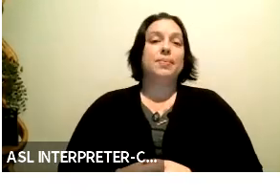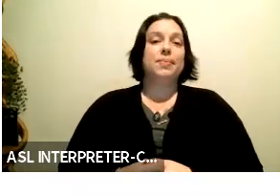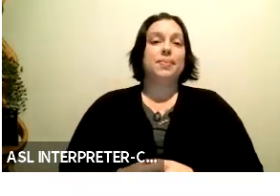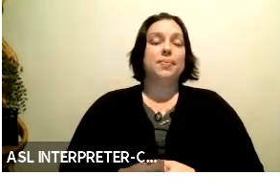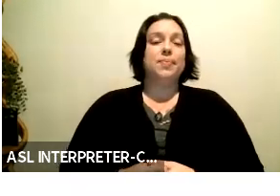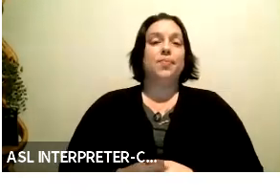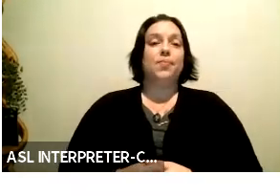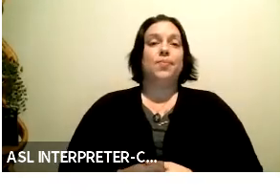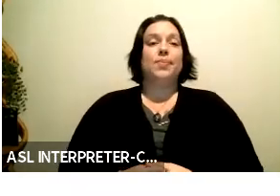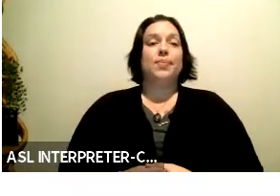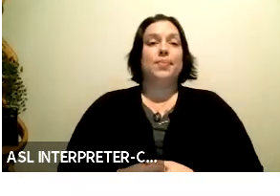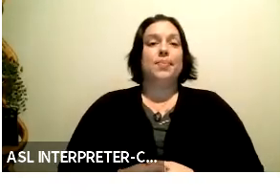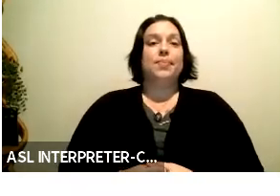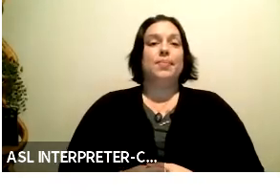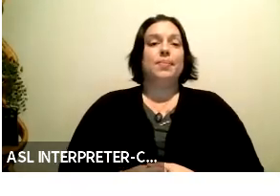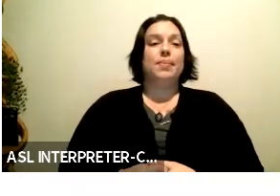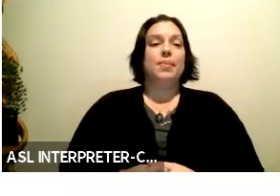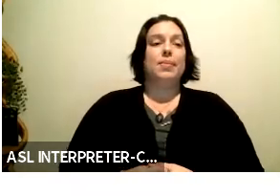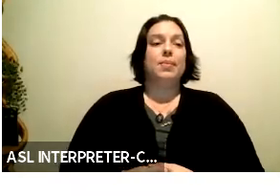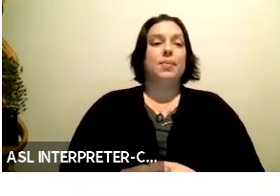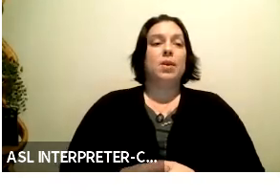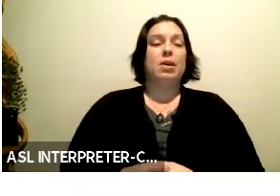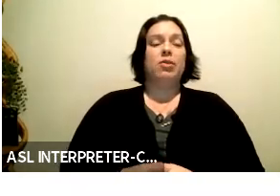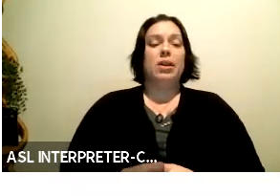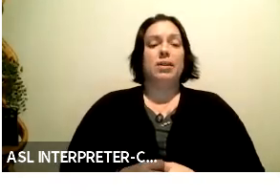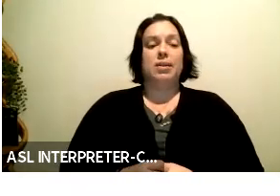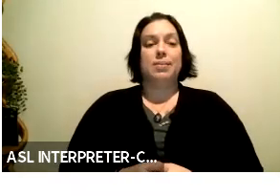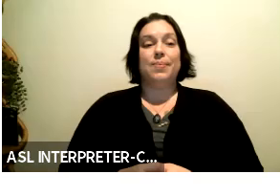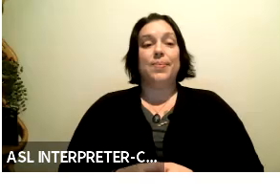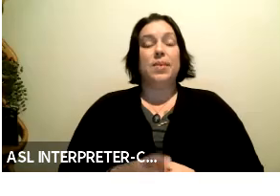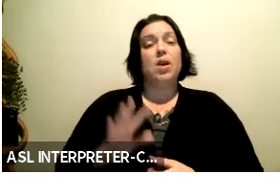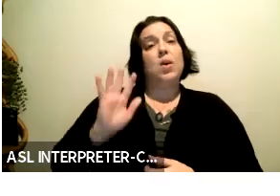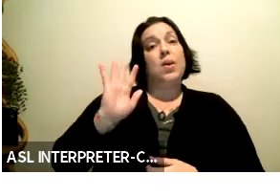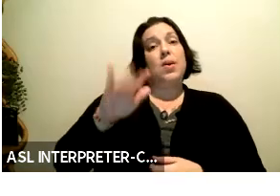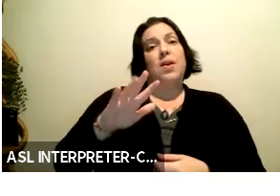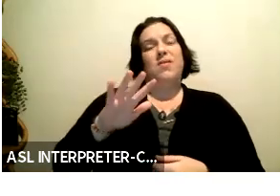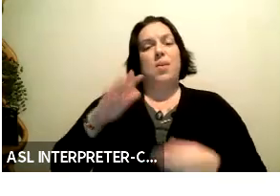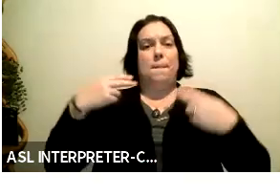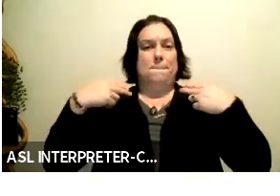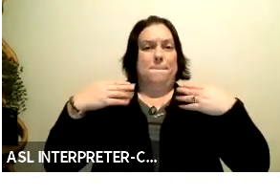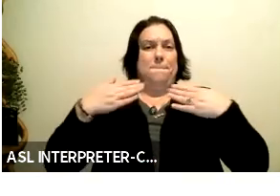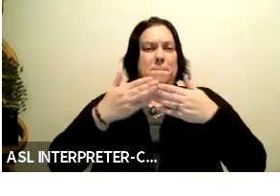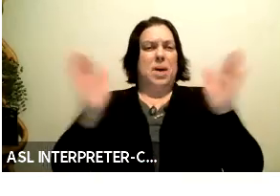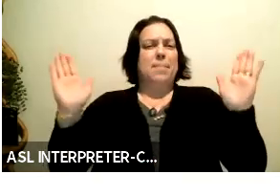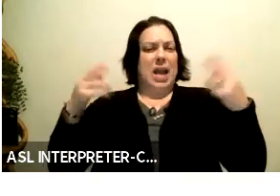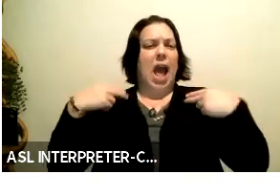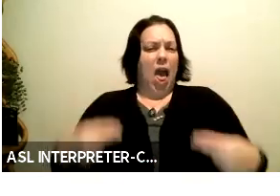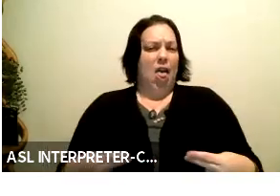So from the public health side of things, as much as it has been good to have the grants